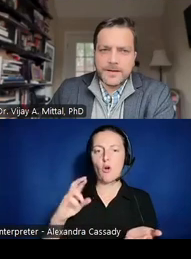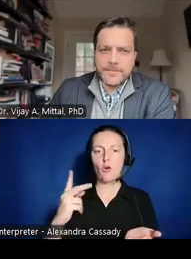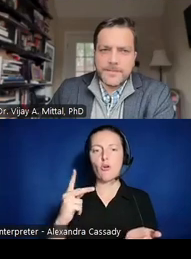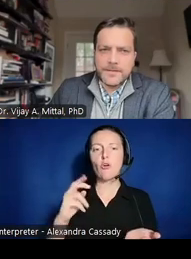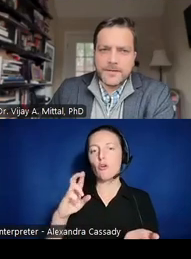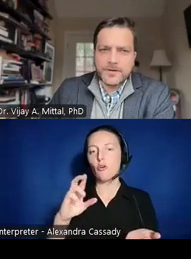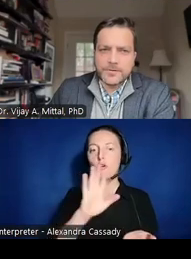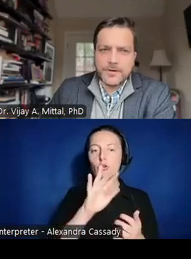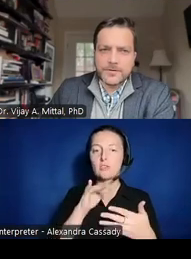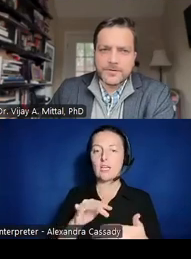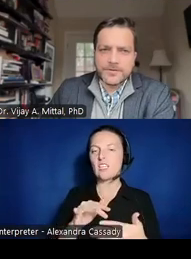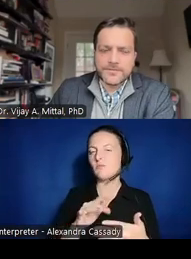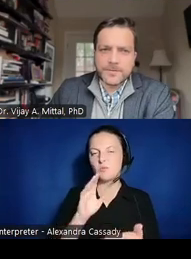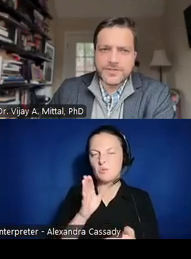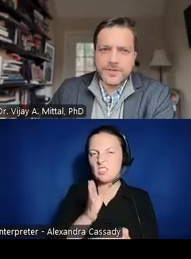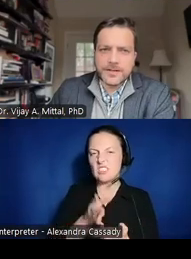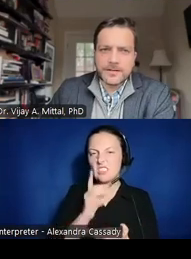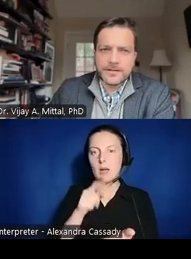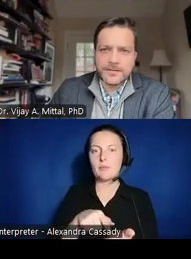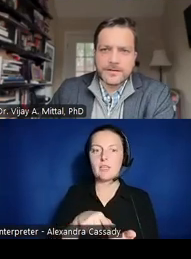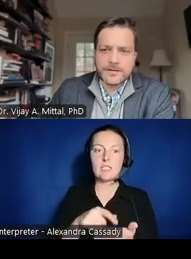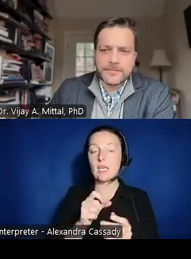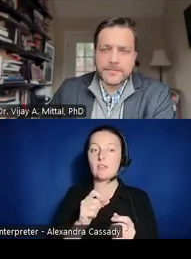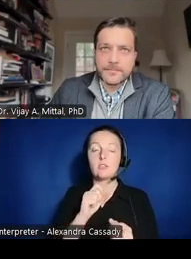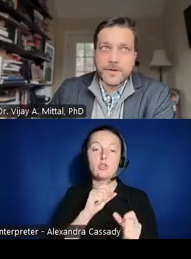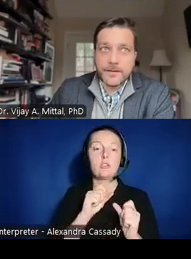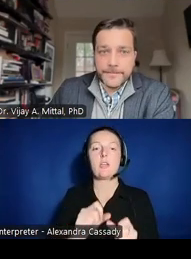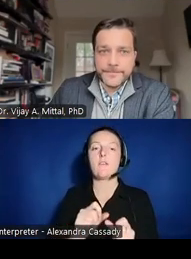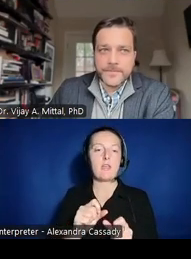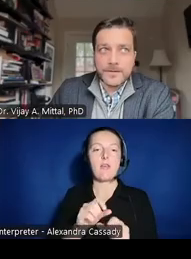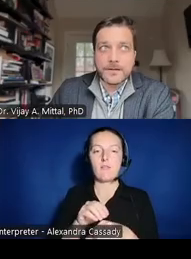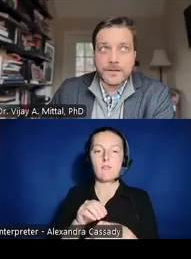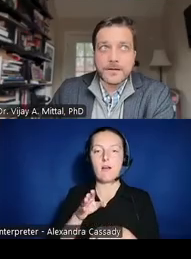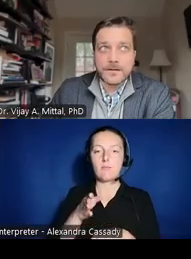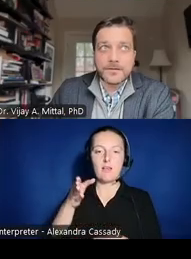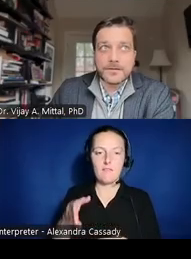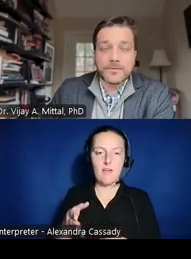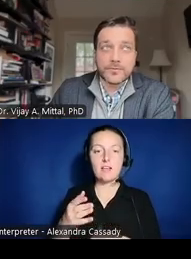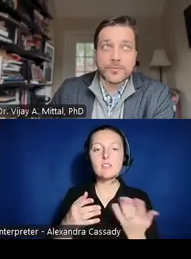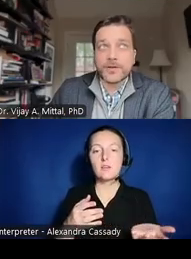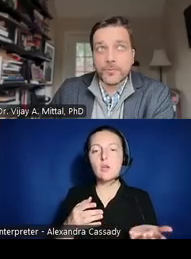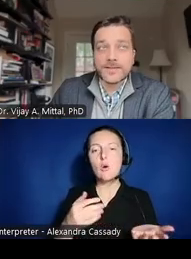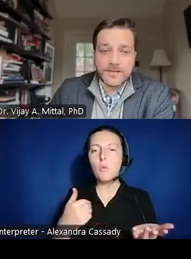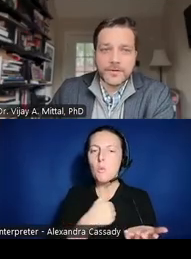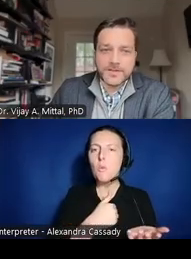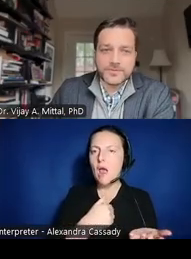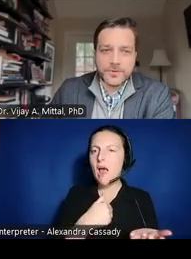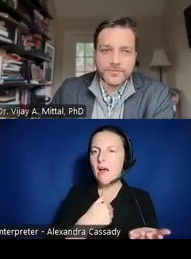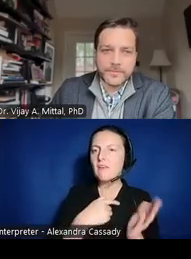um they were no longer differentiating the um group that one day developed the disorder from